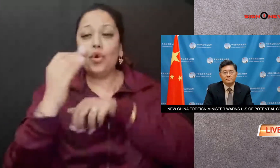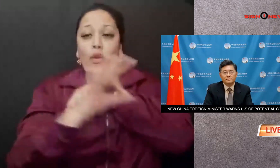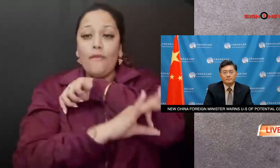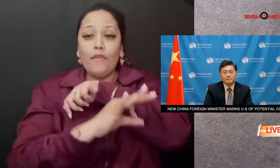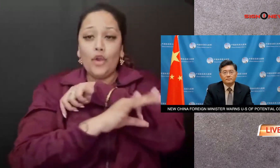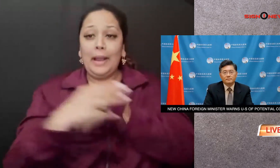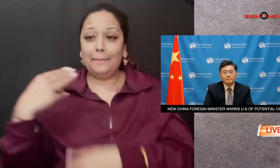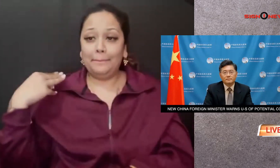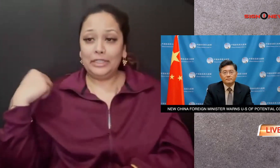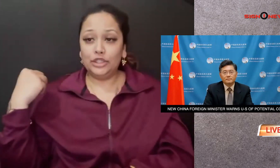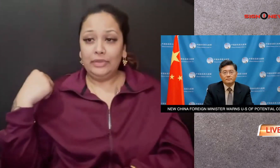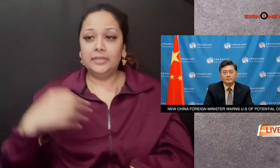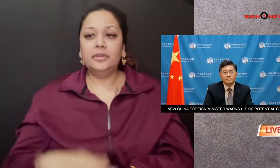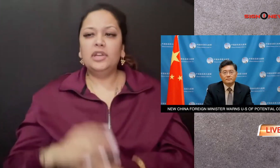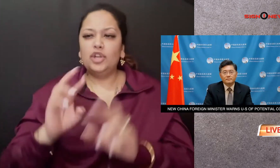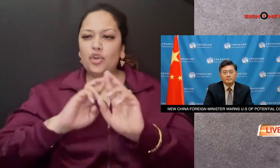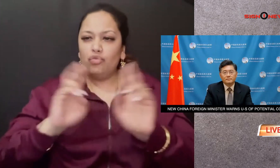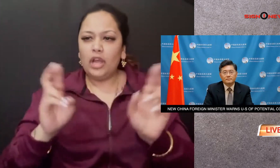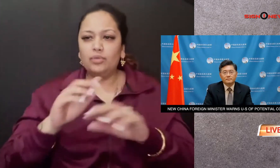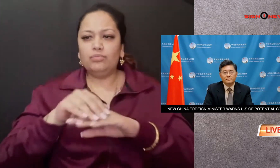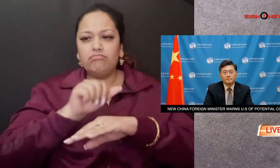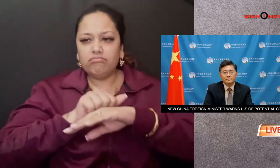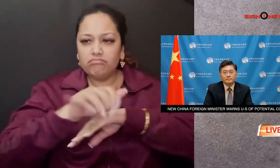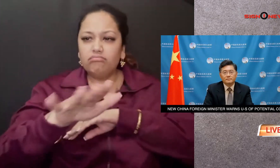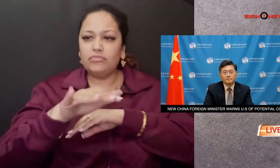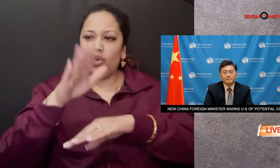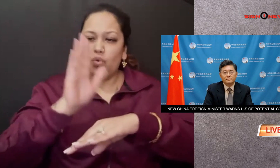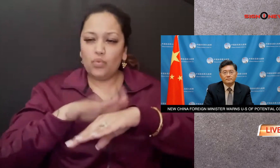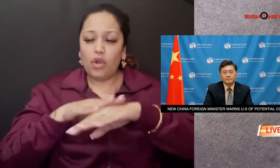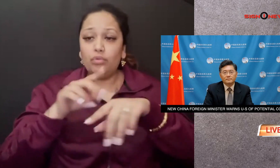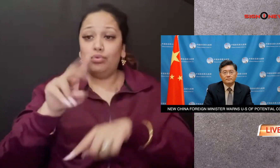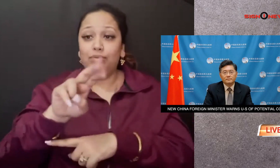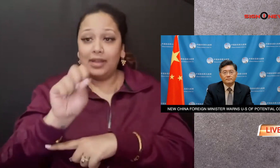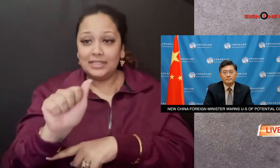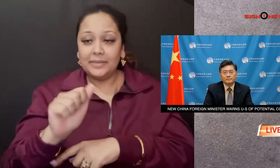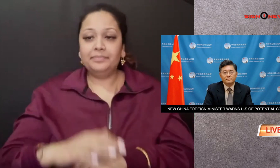China has a new foreign minister and he is already issuing a warning to the US.